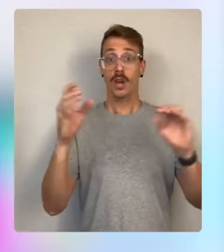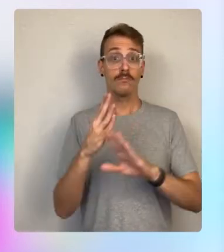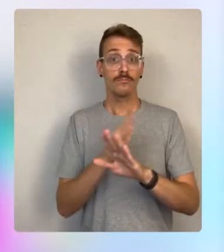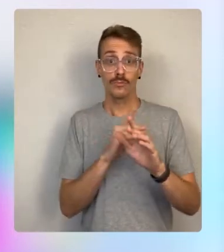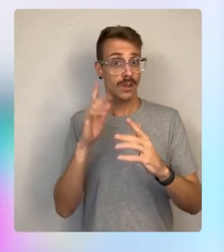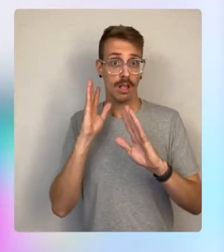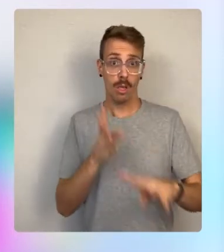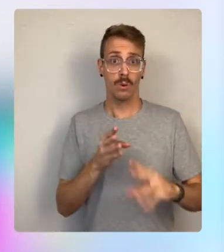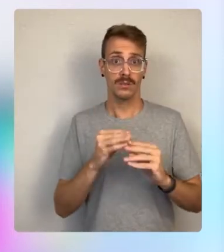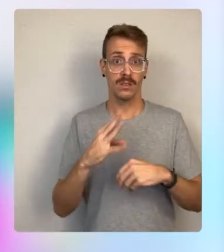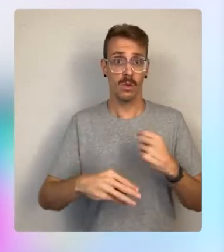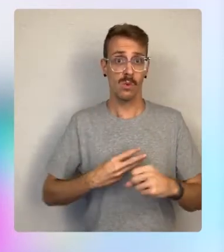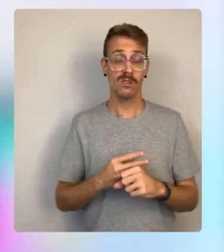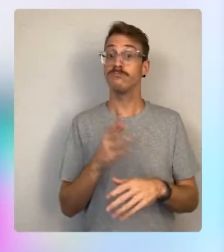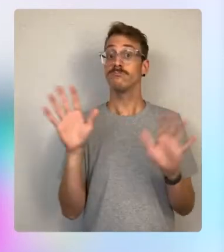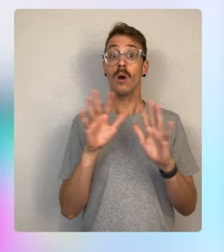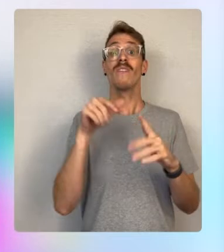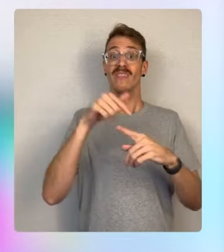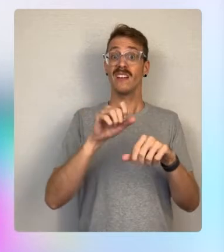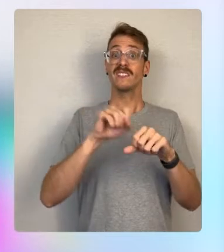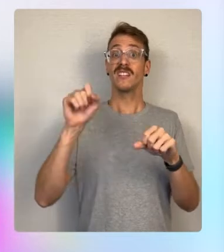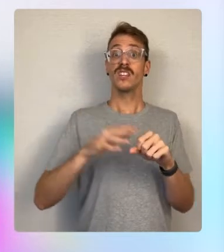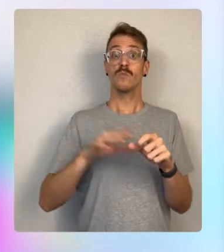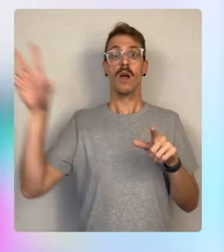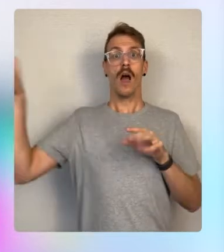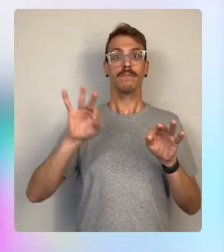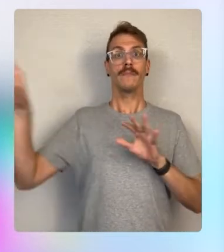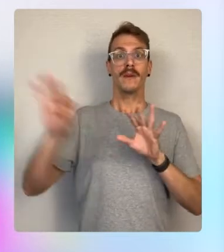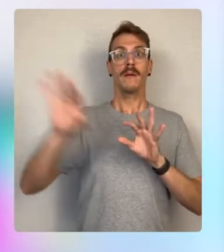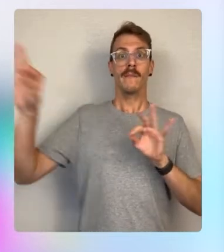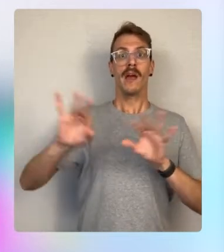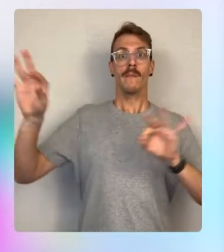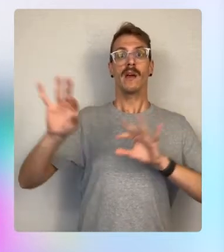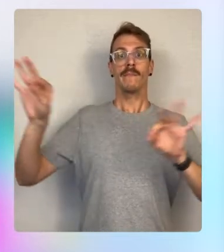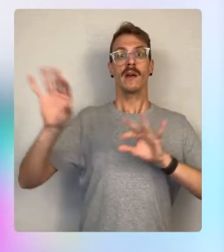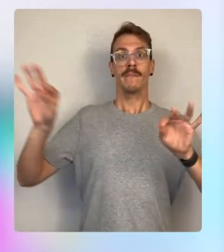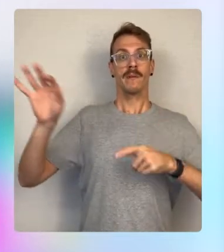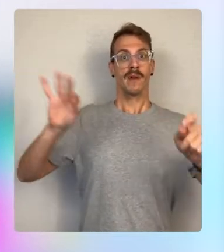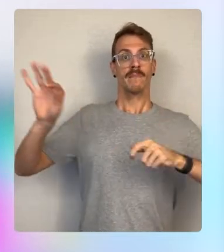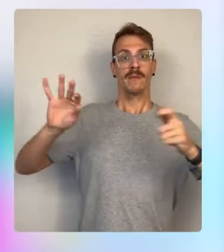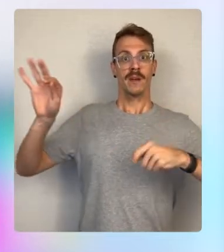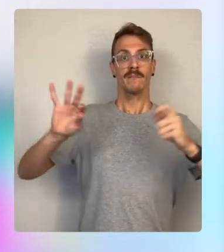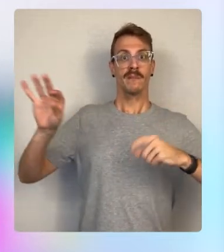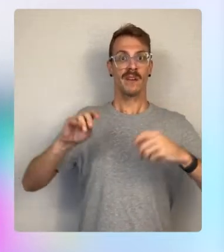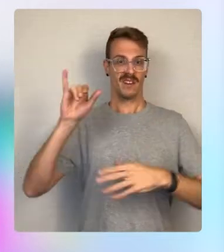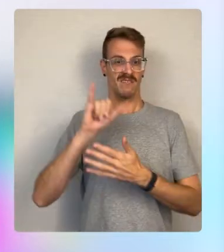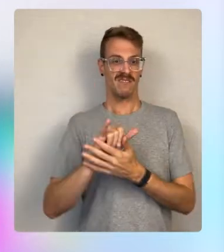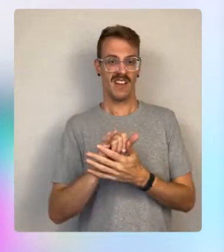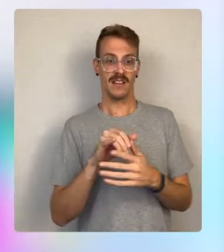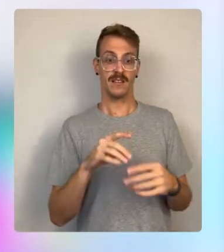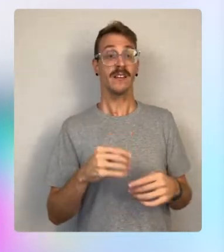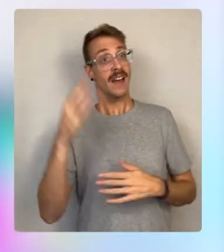Instead, the station dynamically spawns each hat, each pair of glasses, or any other wearable item.